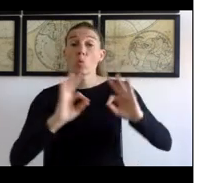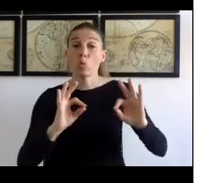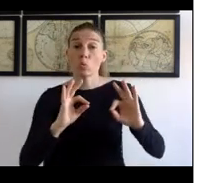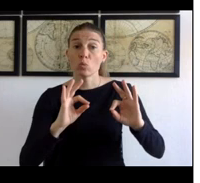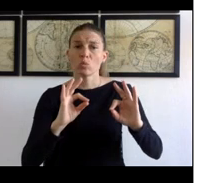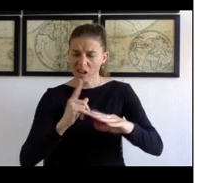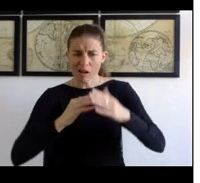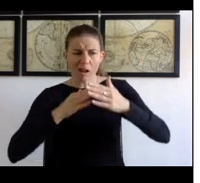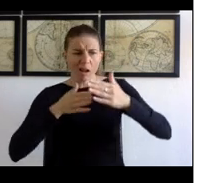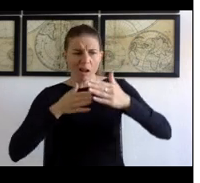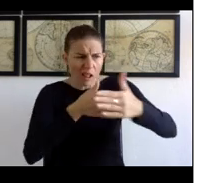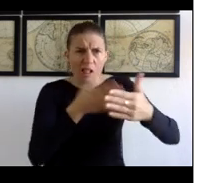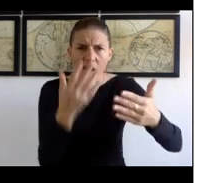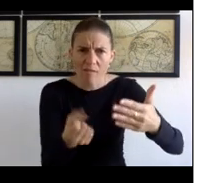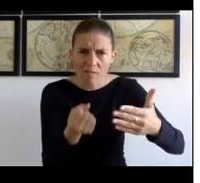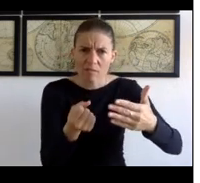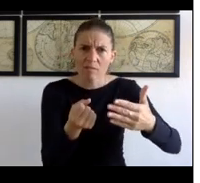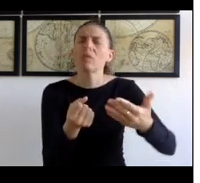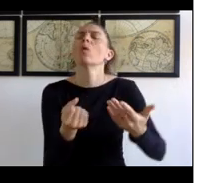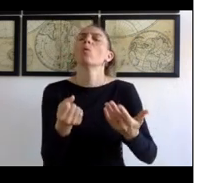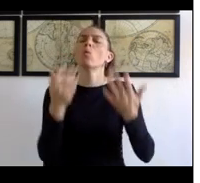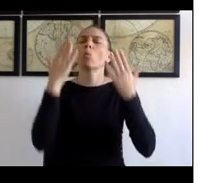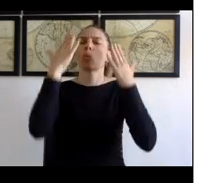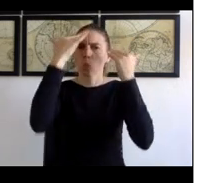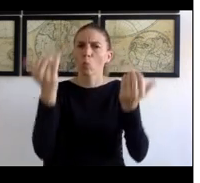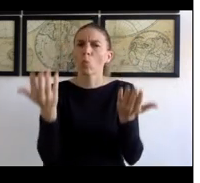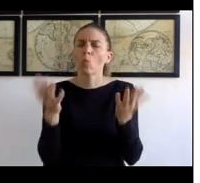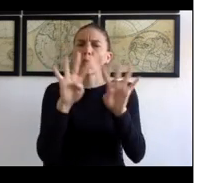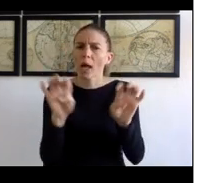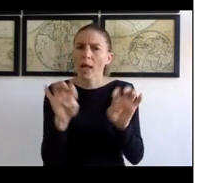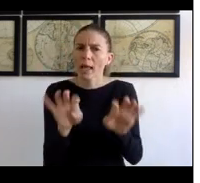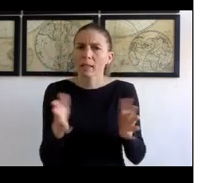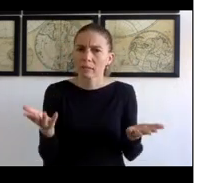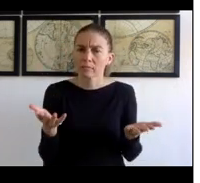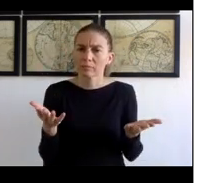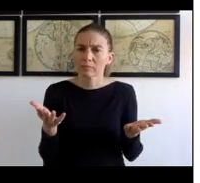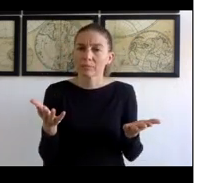There are many answers but how many of the answers related to them